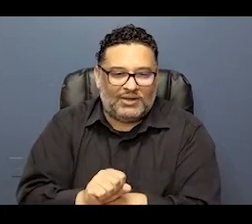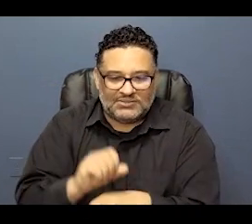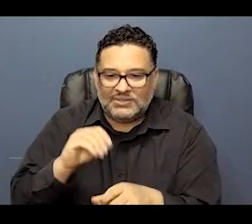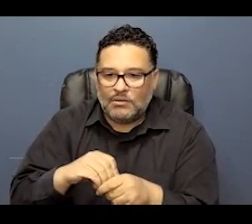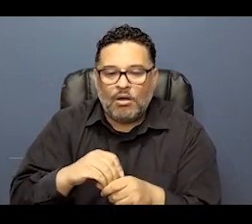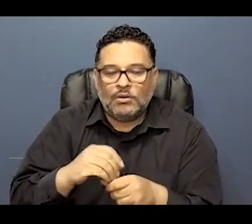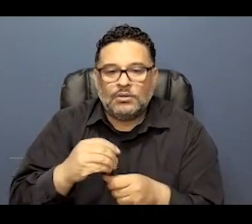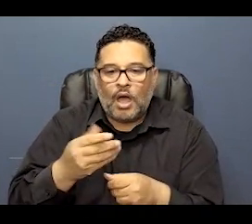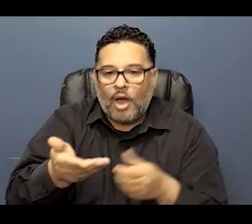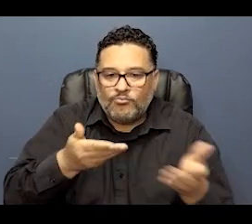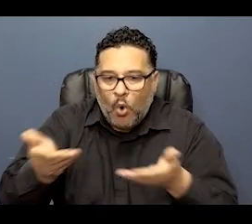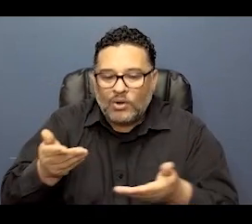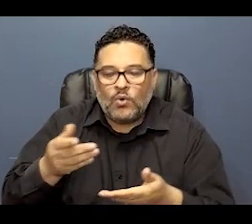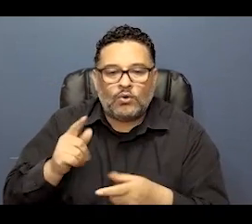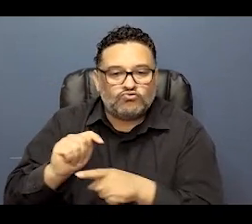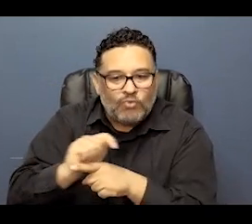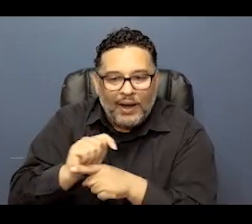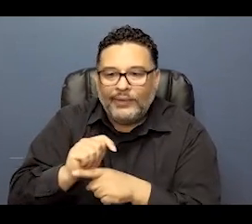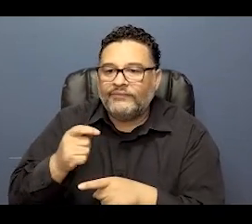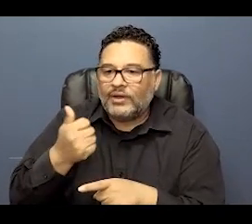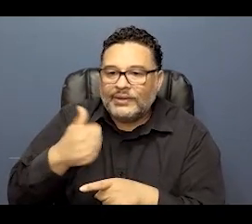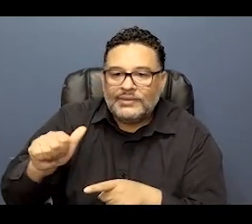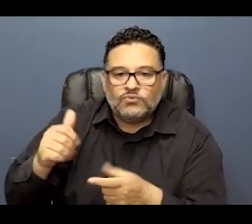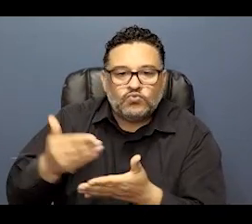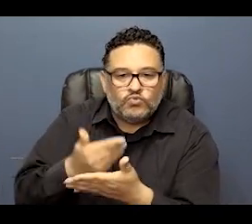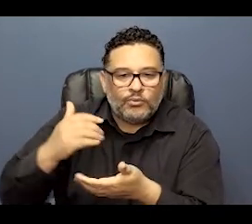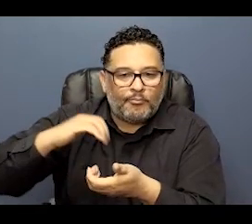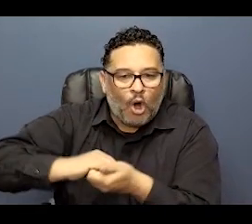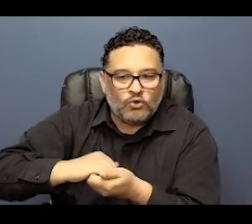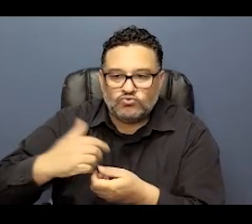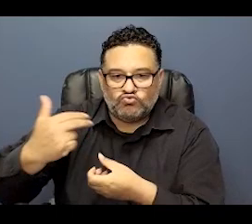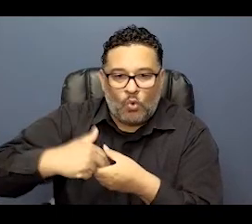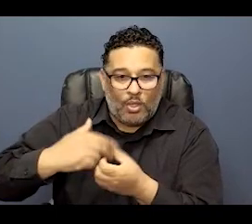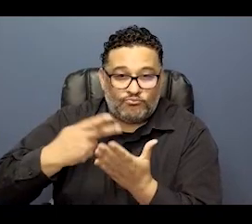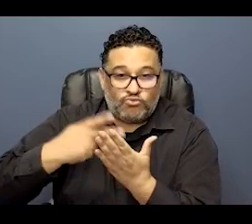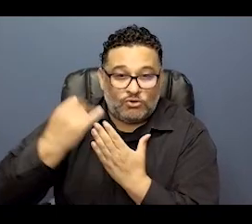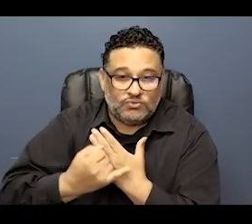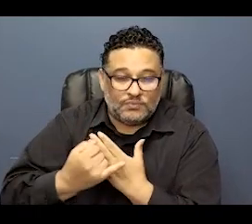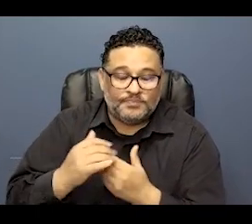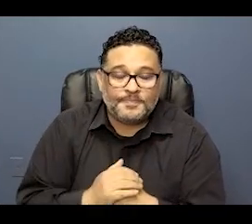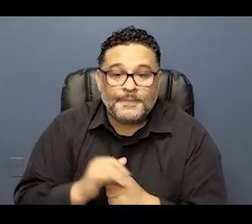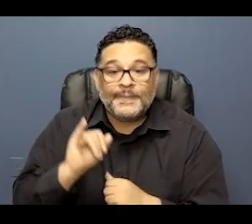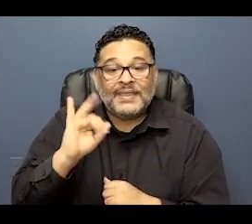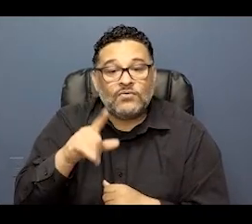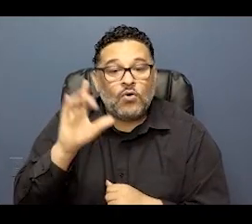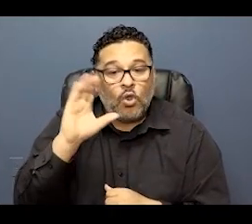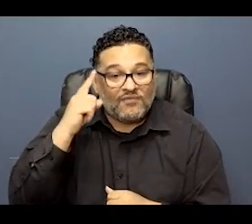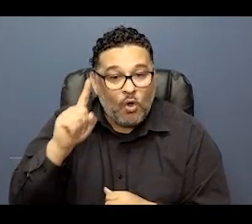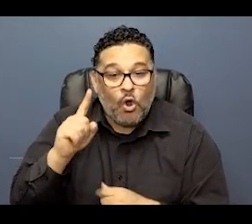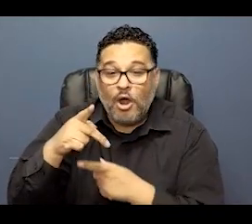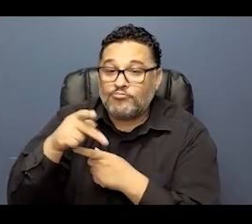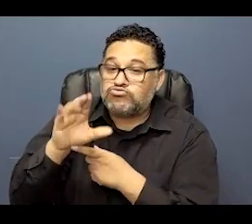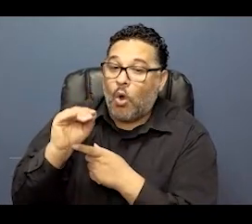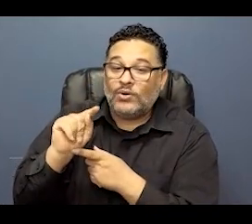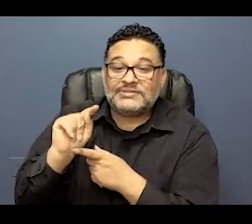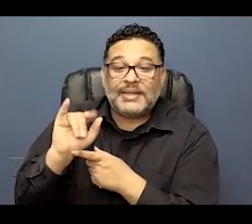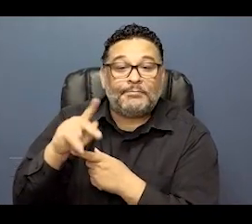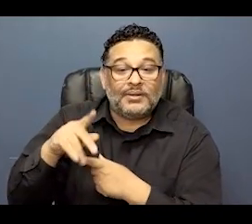for any new partners joining the project. And if you’re looking for a pro tip,